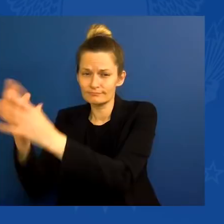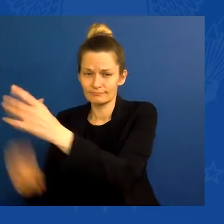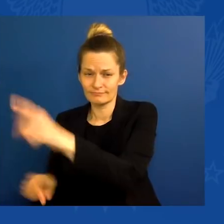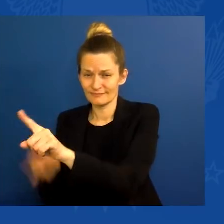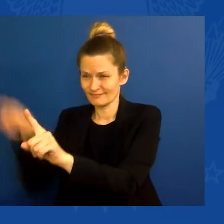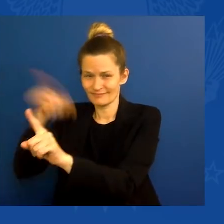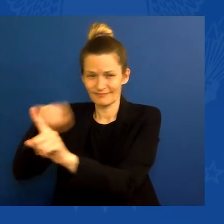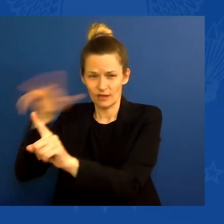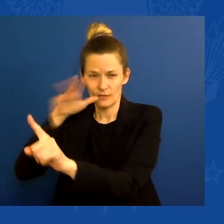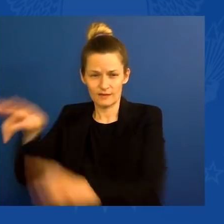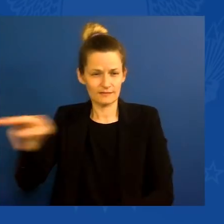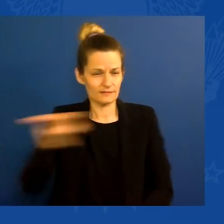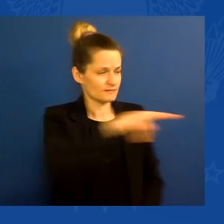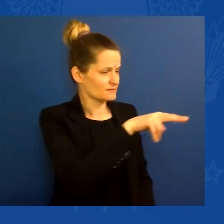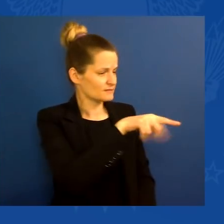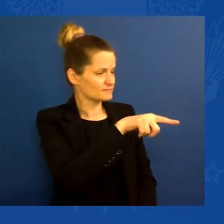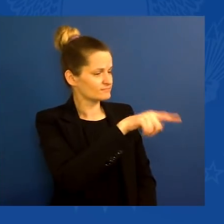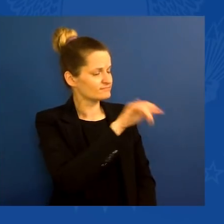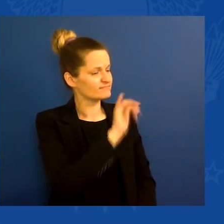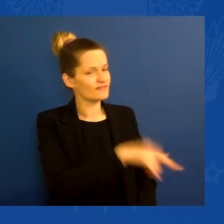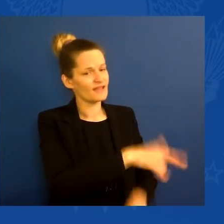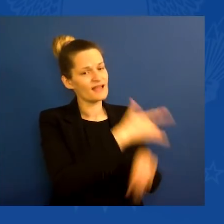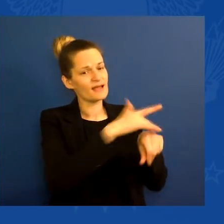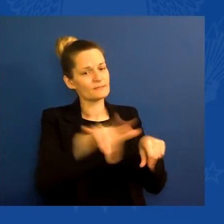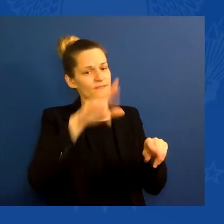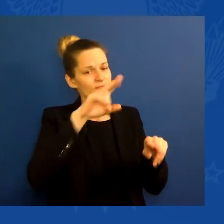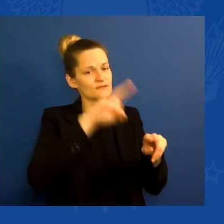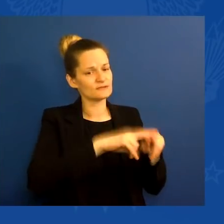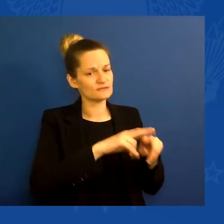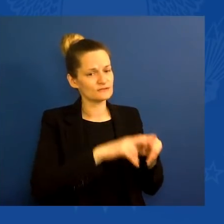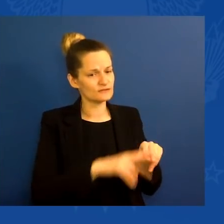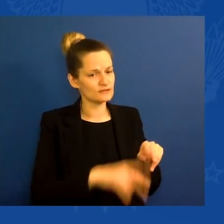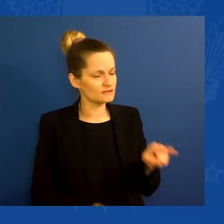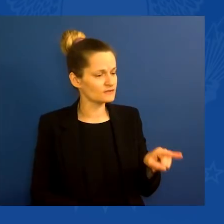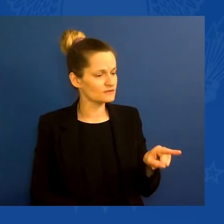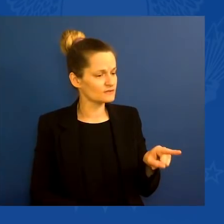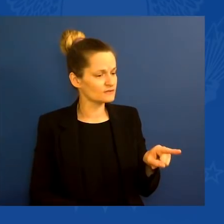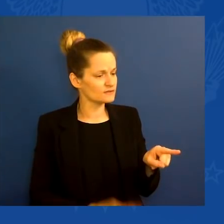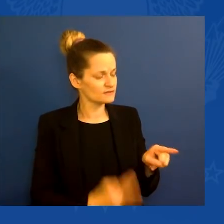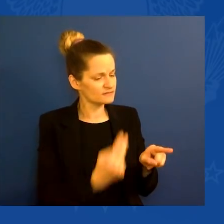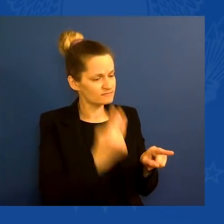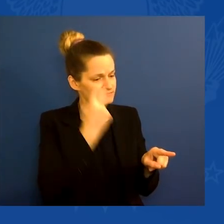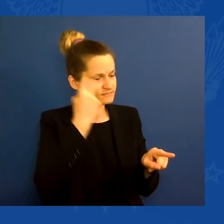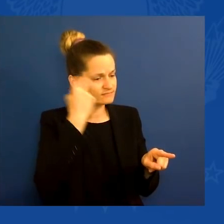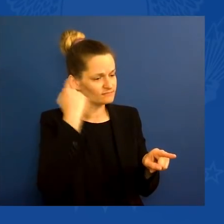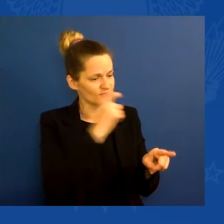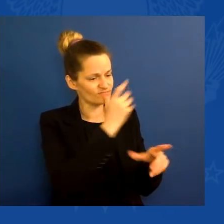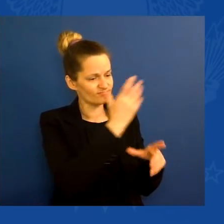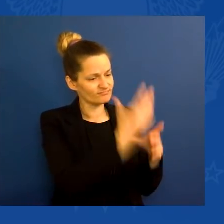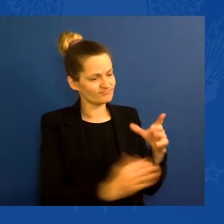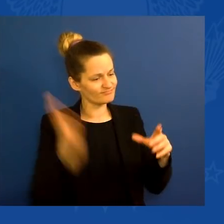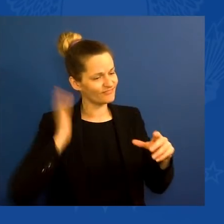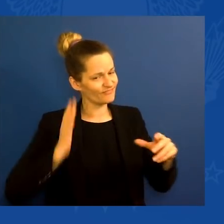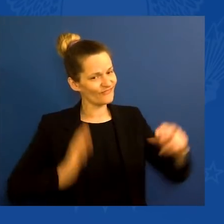So many kids left behind because of COVID and schools closing down.